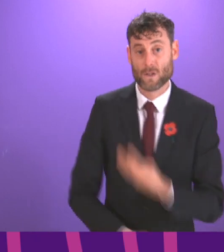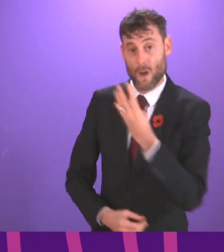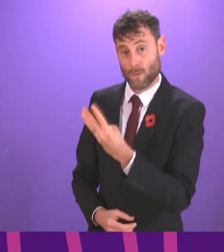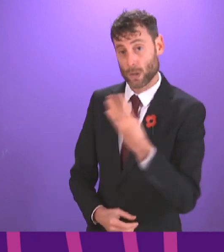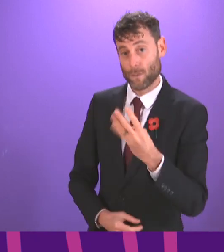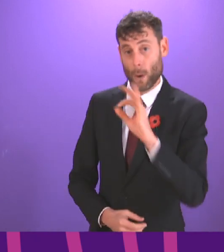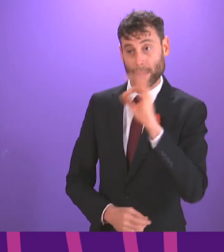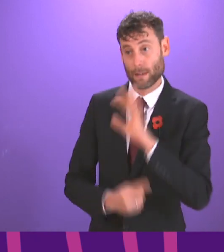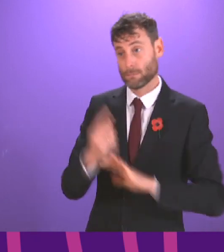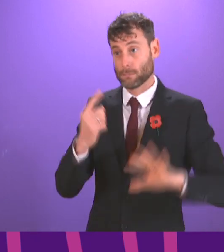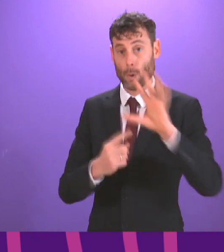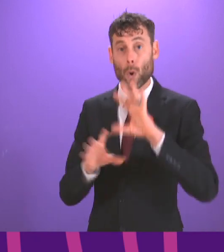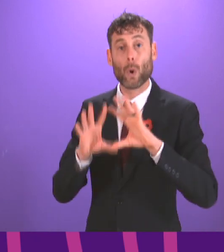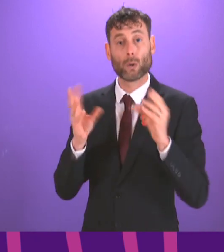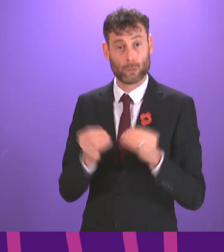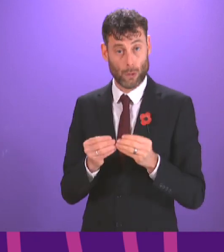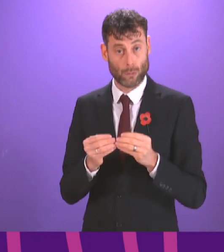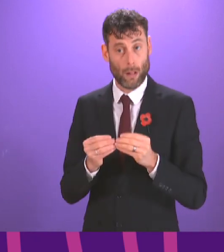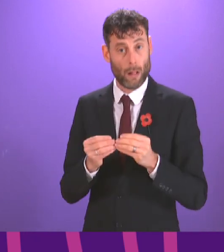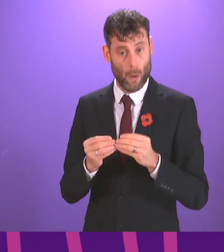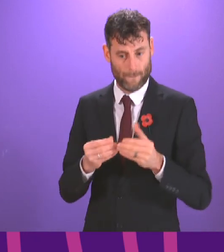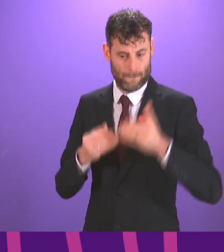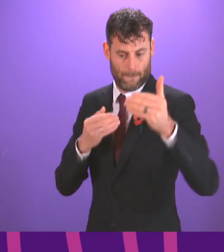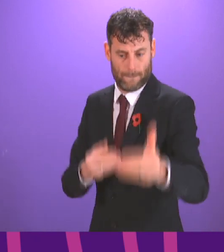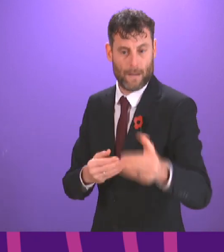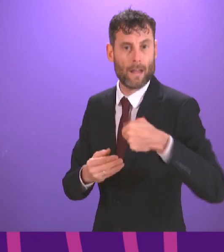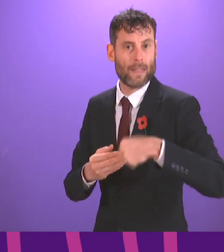receive the vaccine during this flu season. In the United Kingdom, the flu season begins